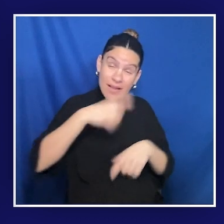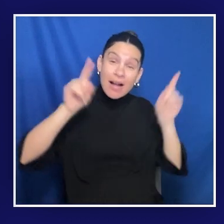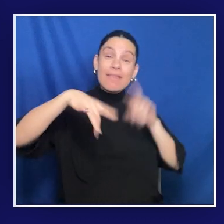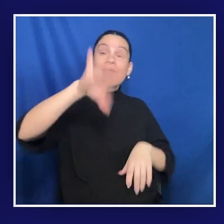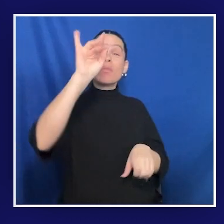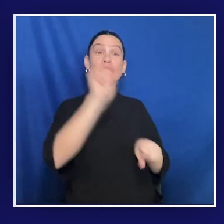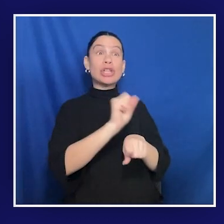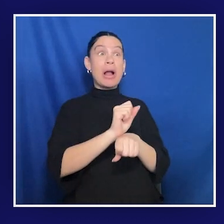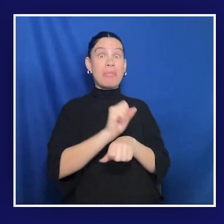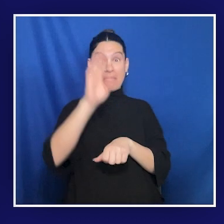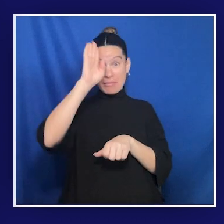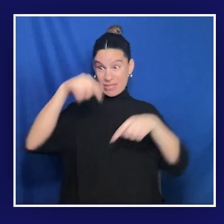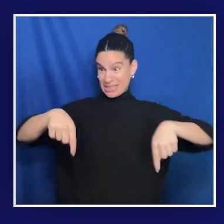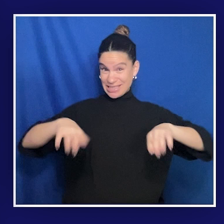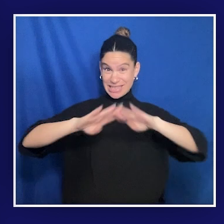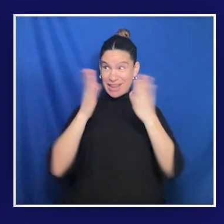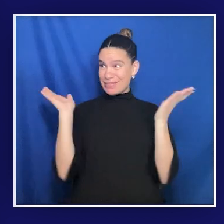This is my house, I bought it.